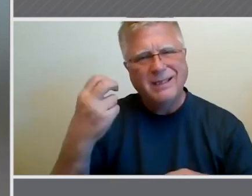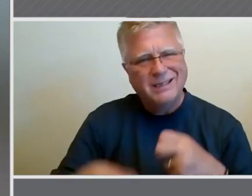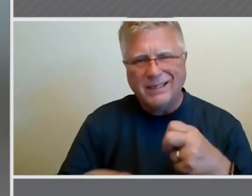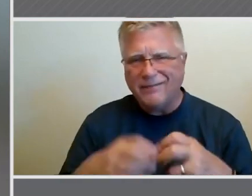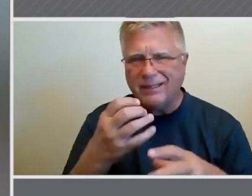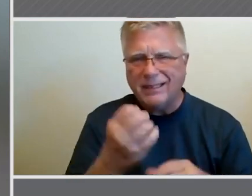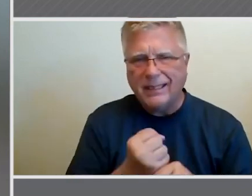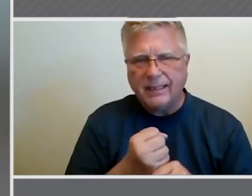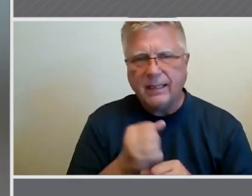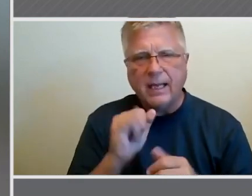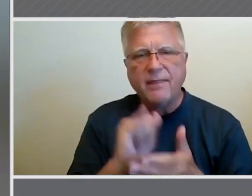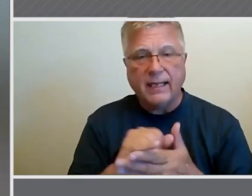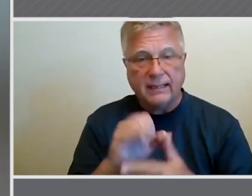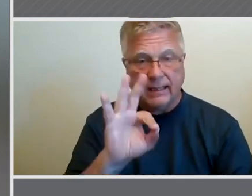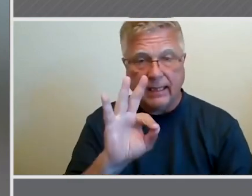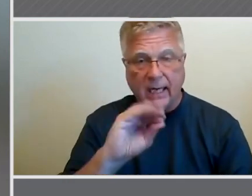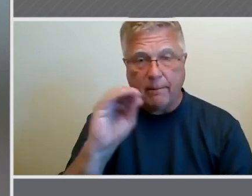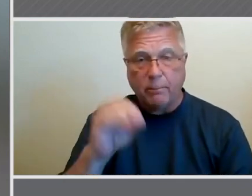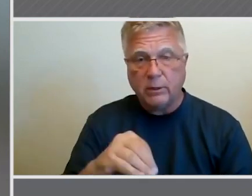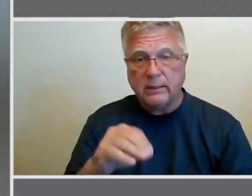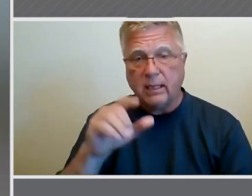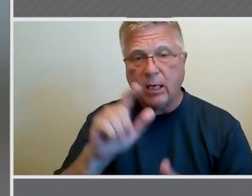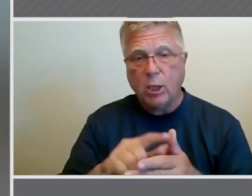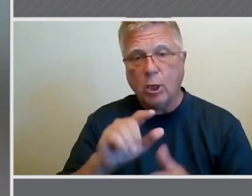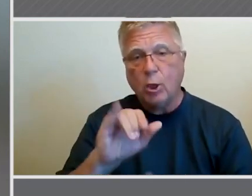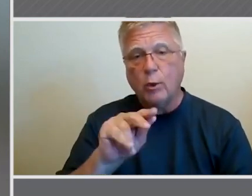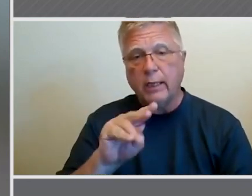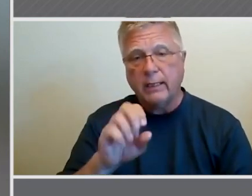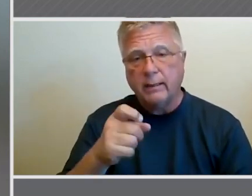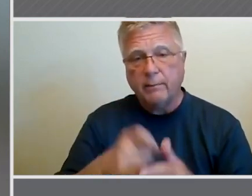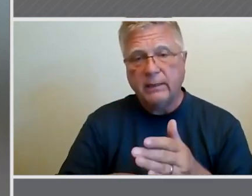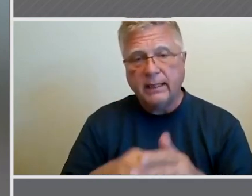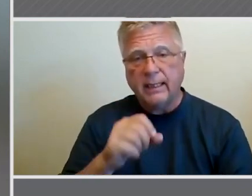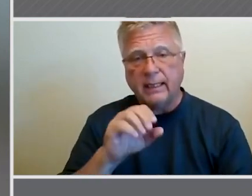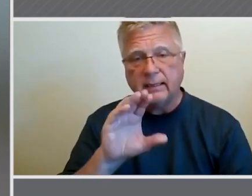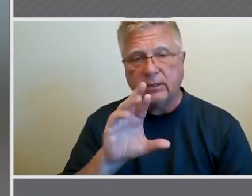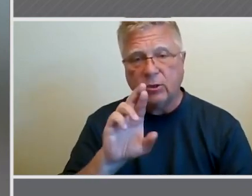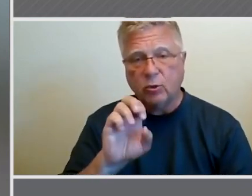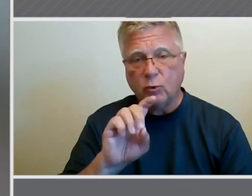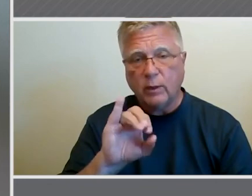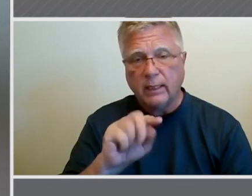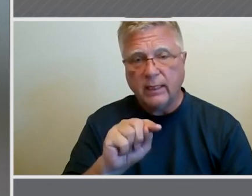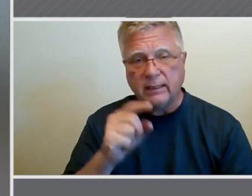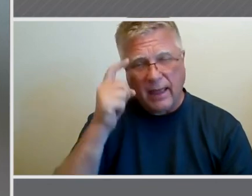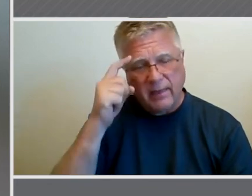And that's the 9% low income housing tax credits think we got almost a record number last year